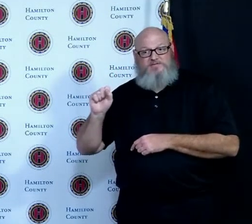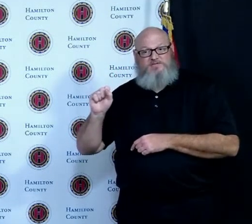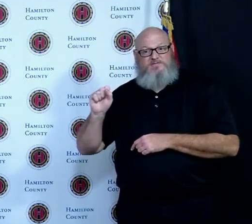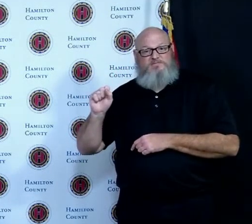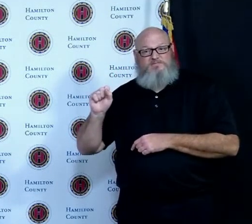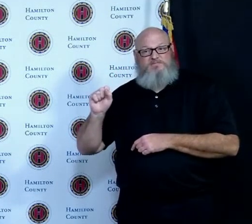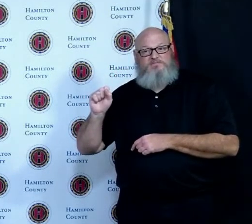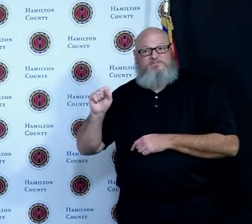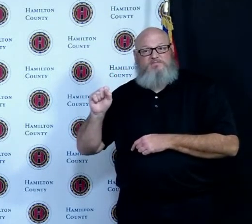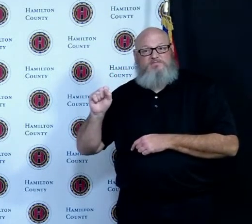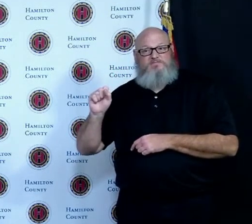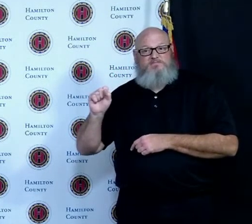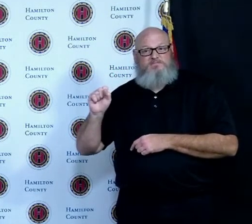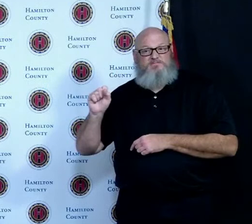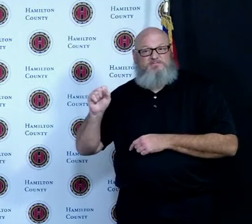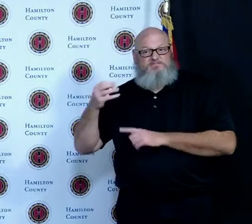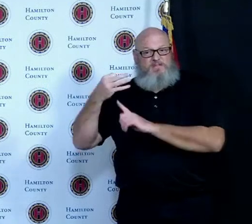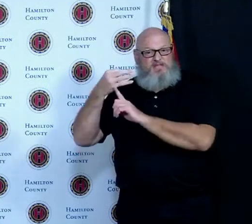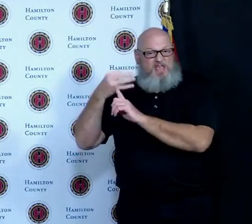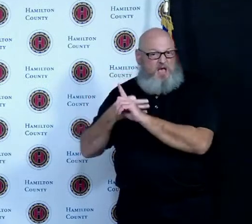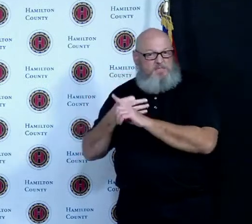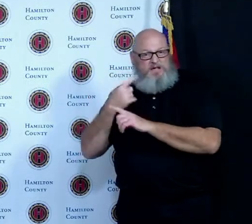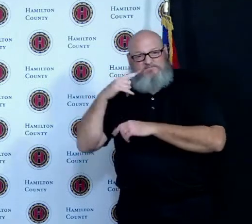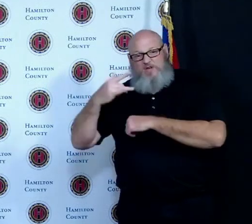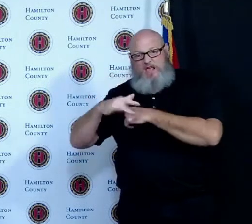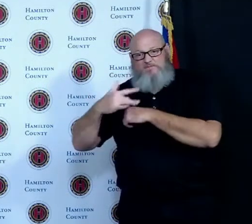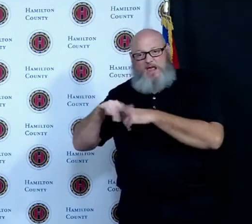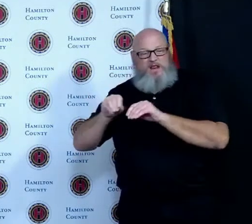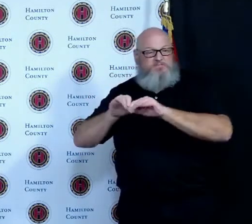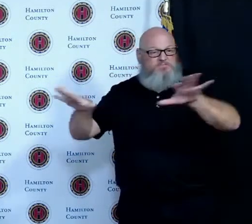and just became one of those things that you could go get without much thought and so I think